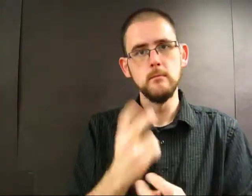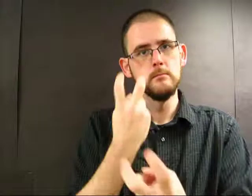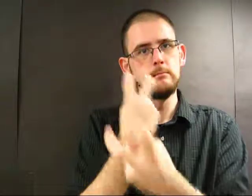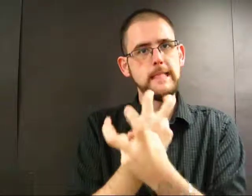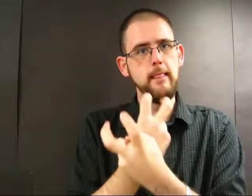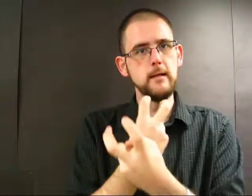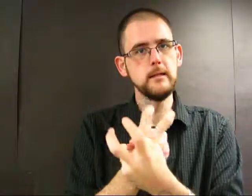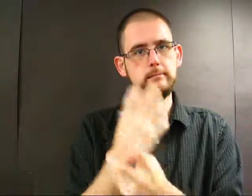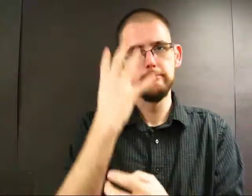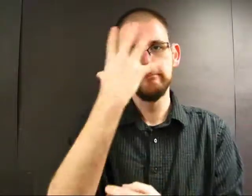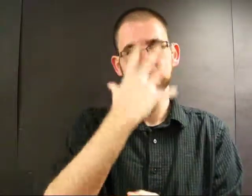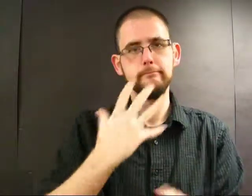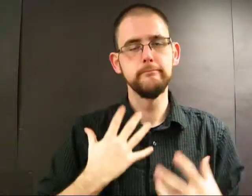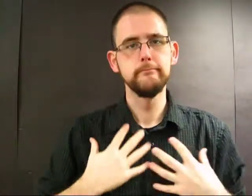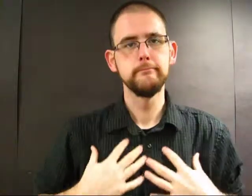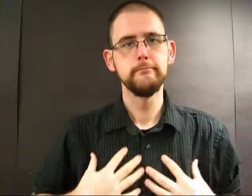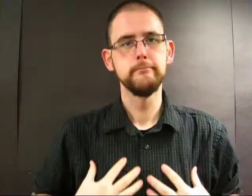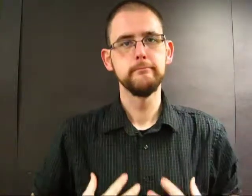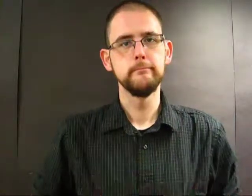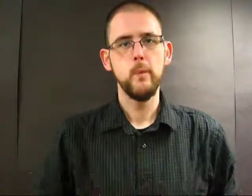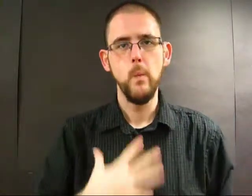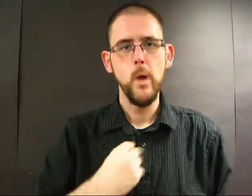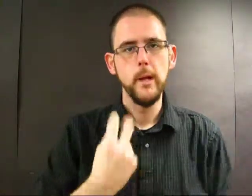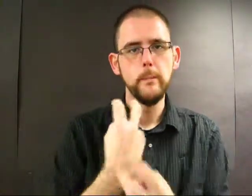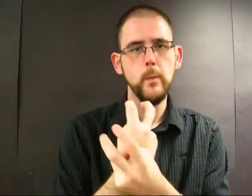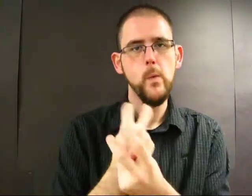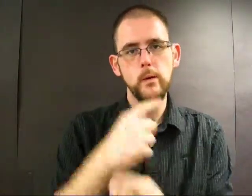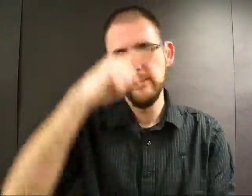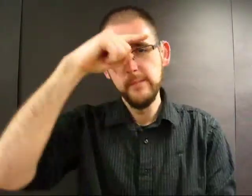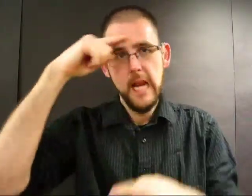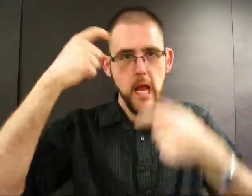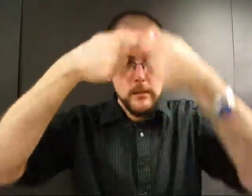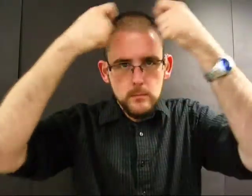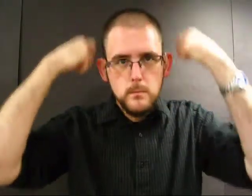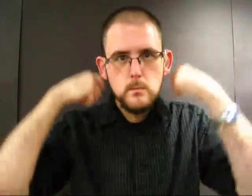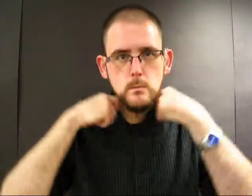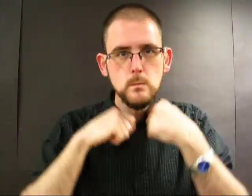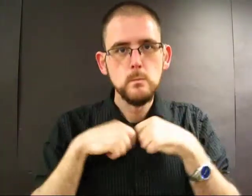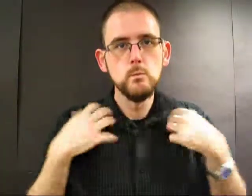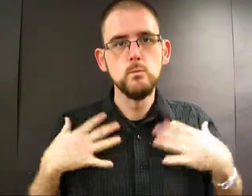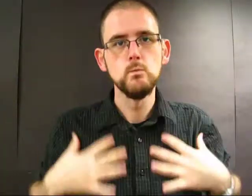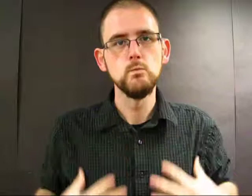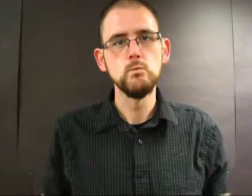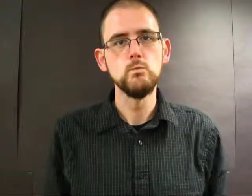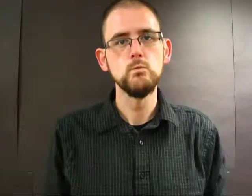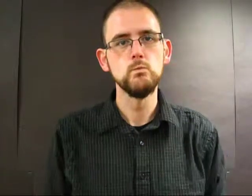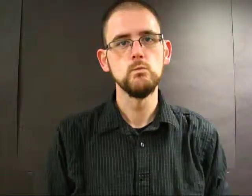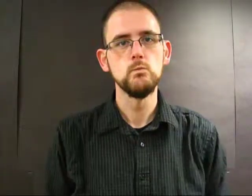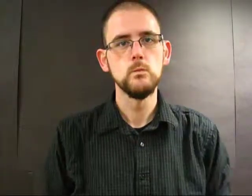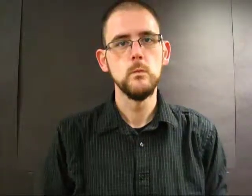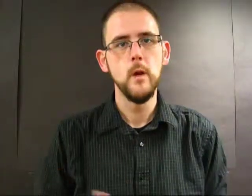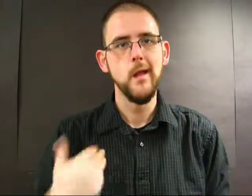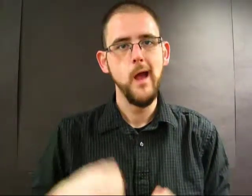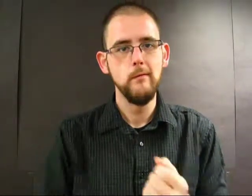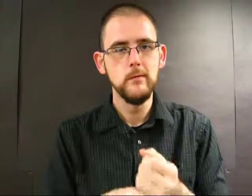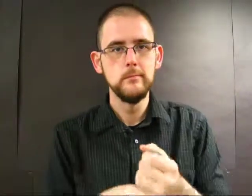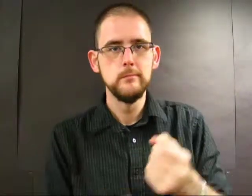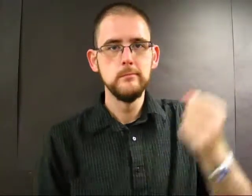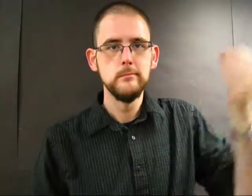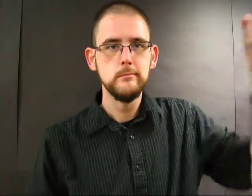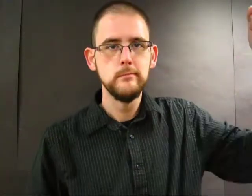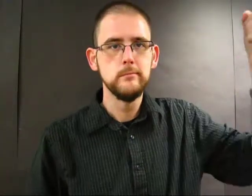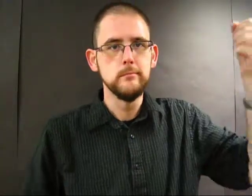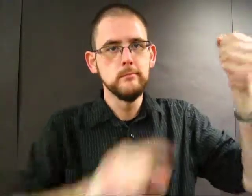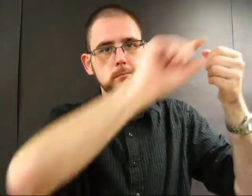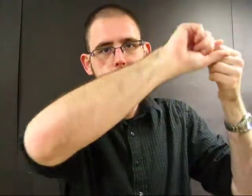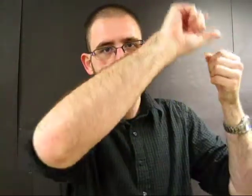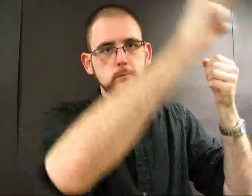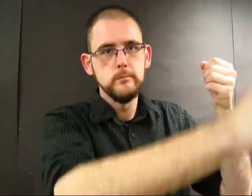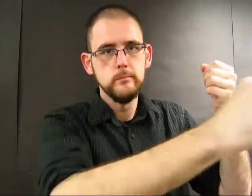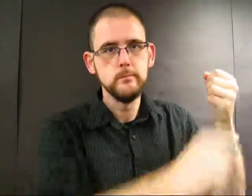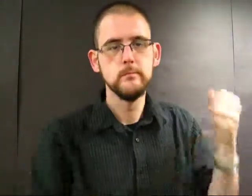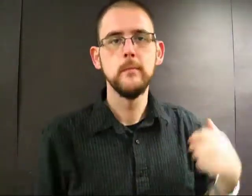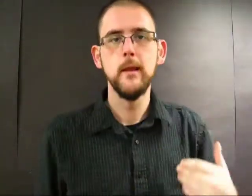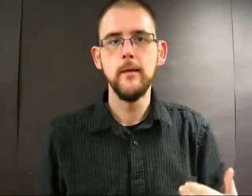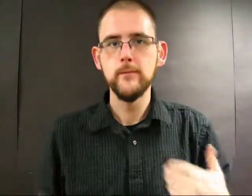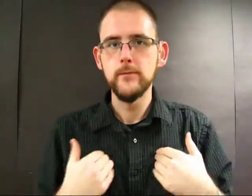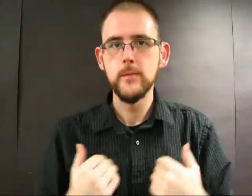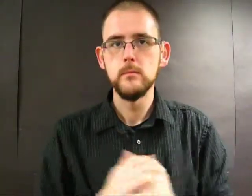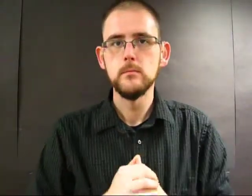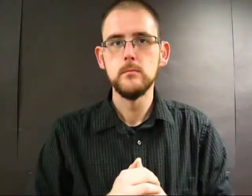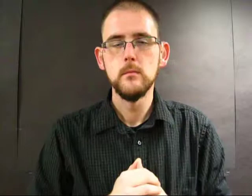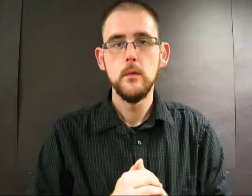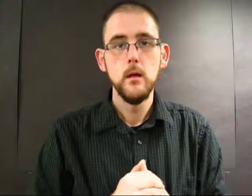Skeleton, black cowl, scythe and all.